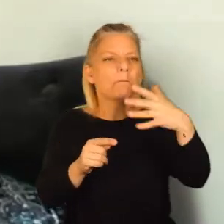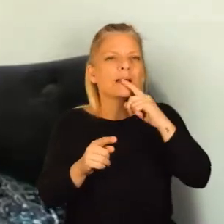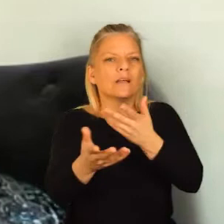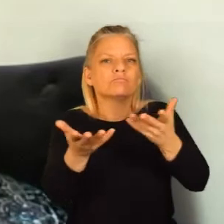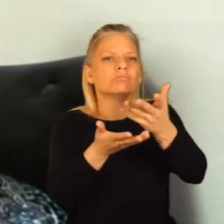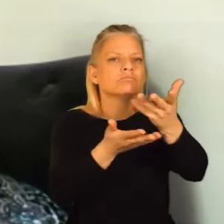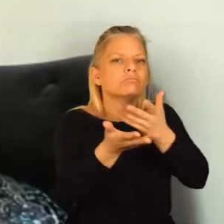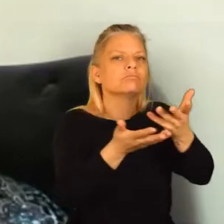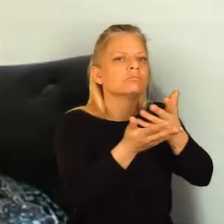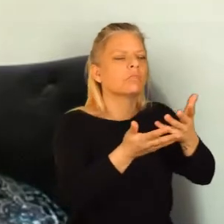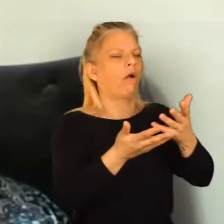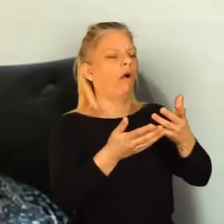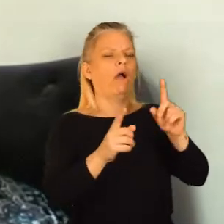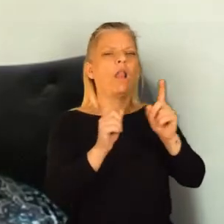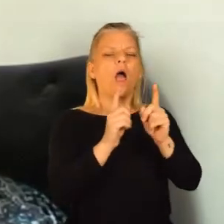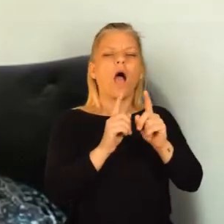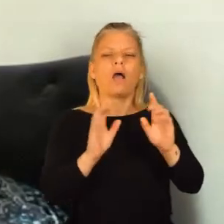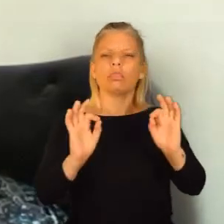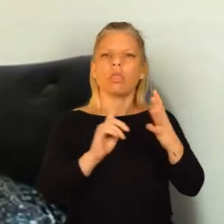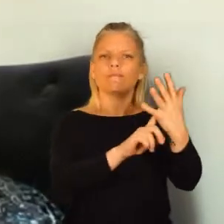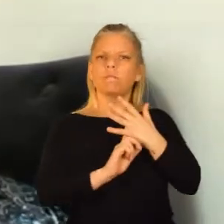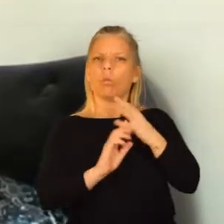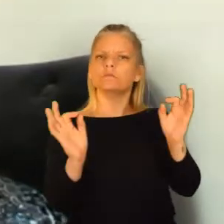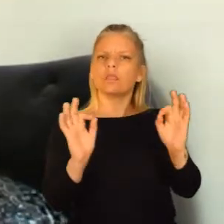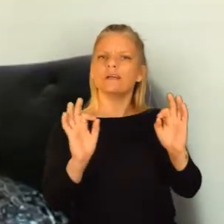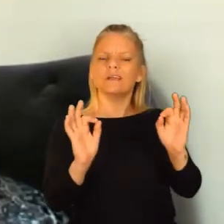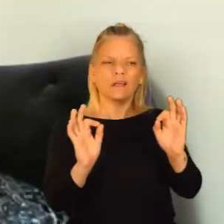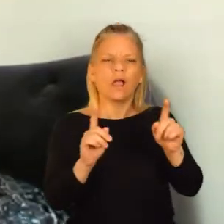group that I started to learn strategies because I heard other people talking about them and it